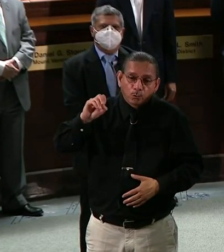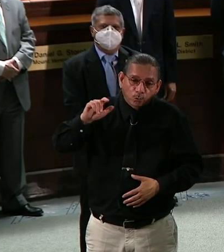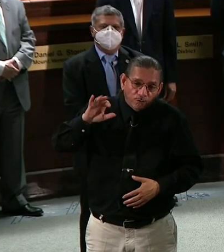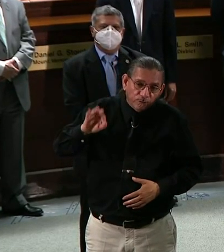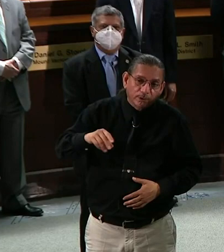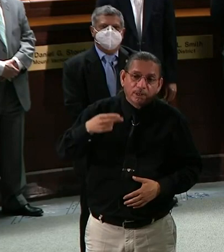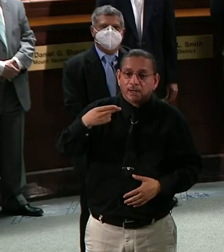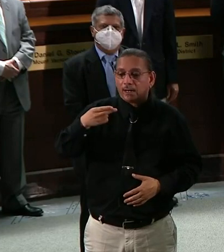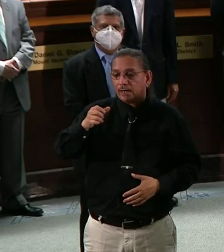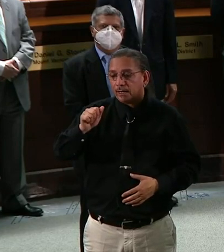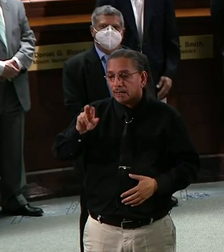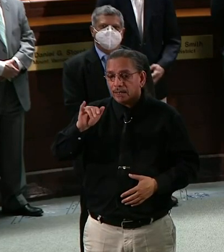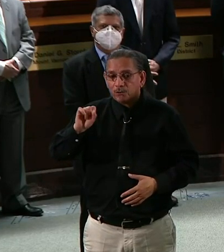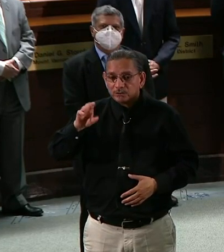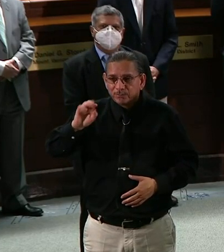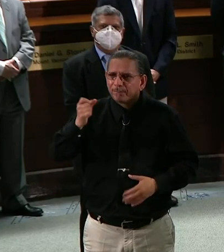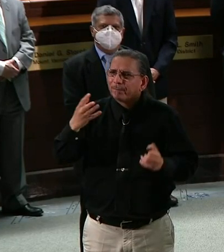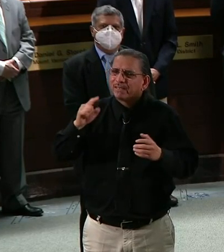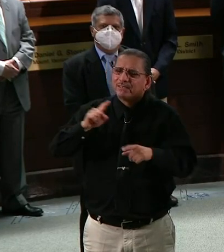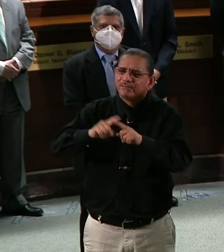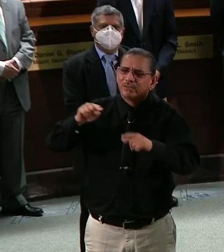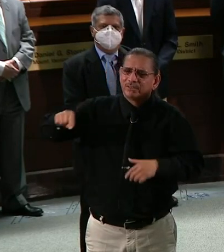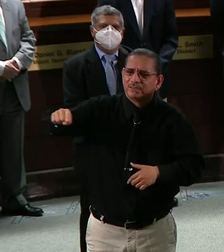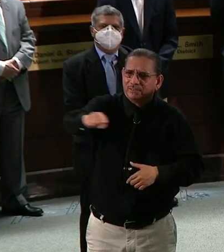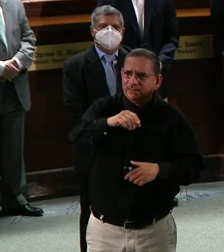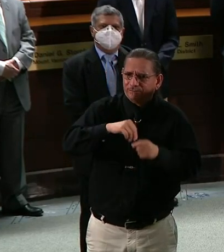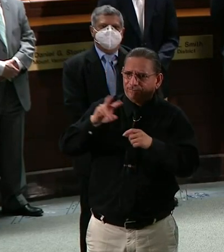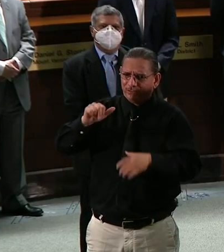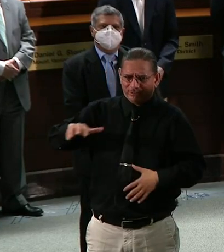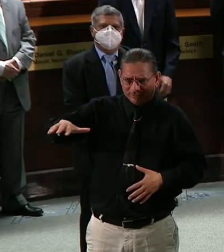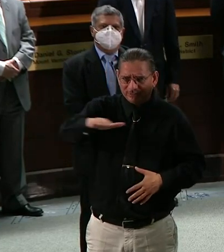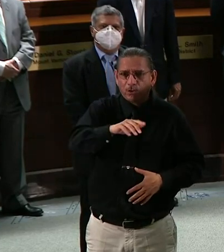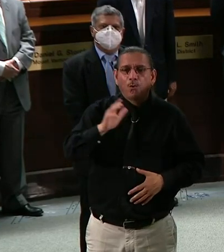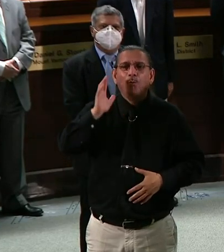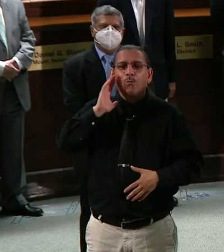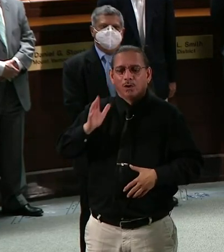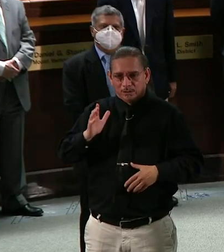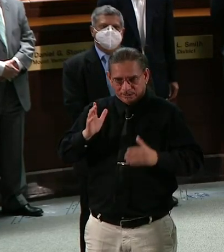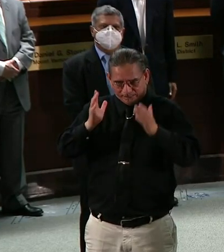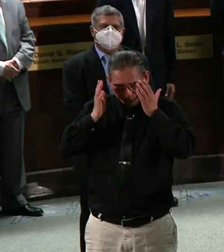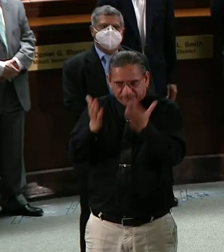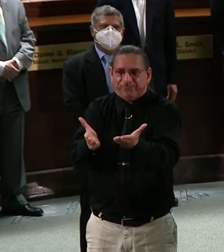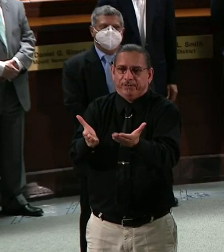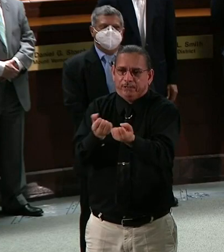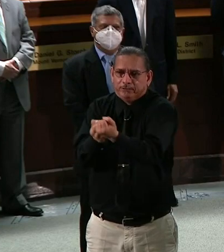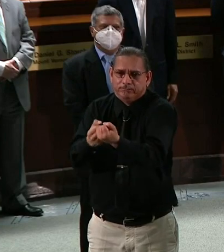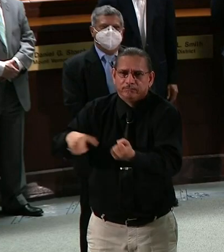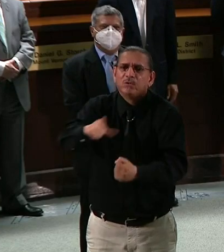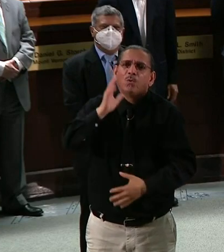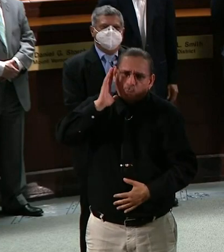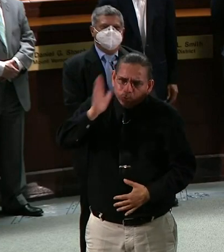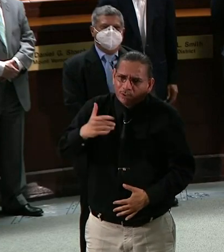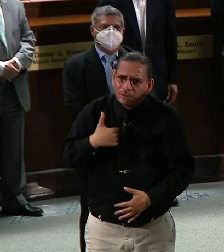MENTAL OUTCOME OF PRINCE WILL ALEX AND ARLINGTON FAIR. BETTER THAN BEING IN MANASSAS AND HERE